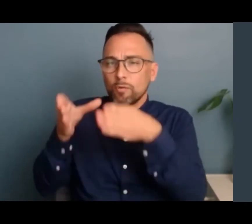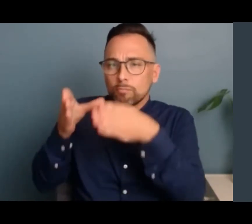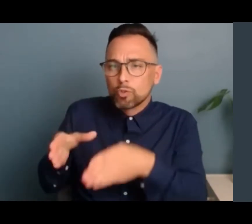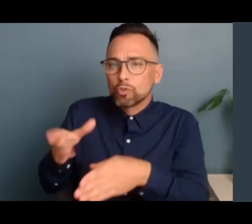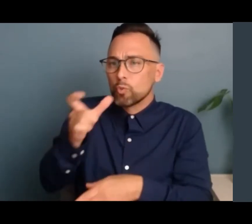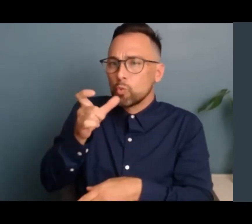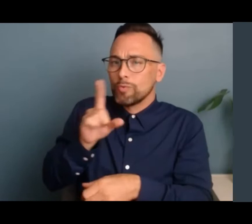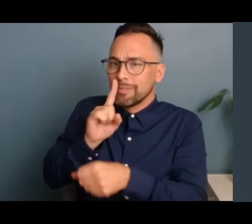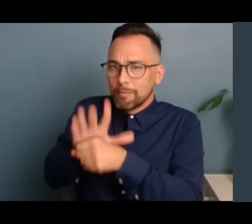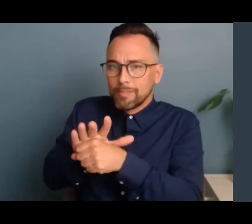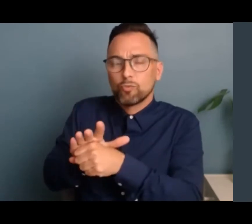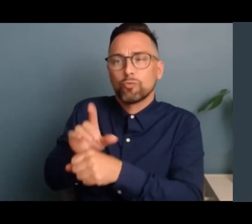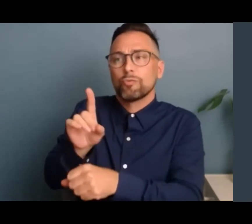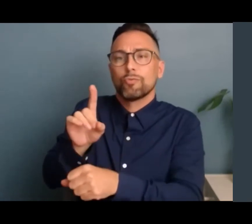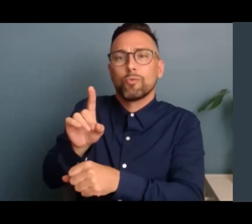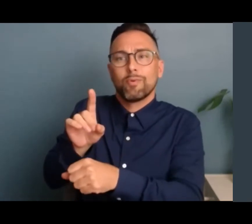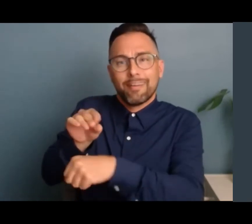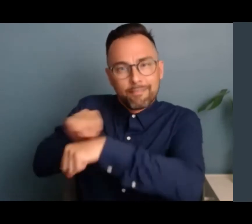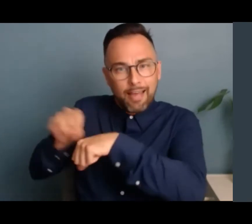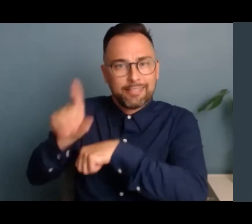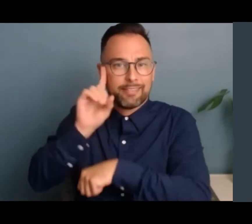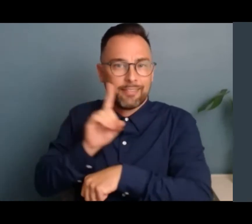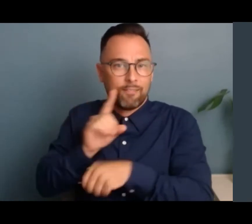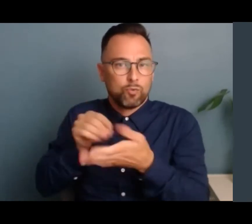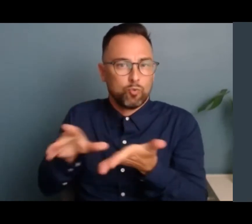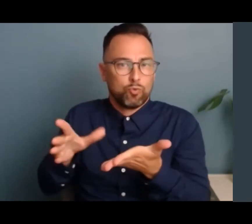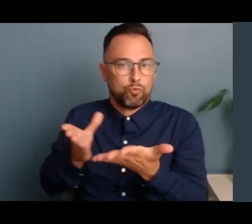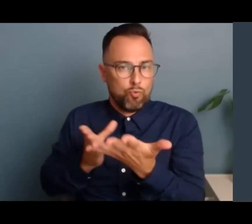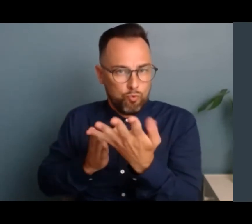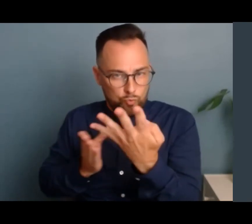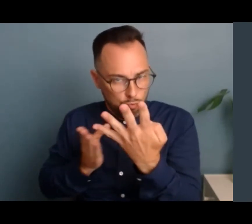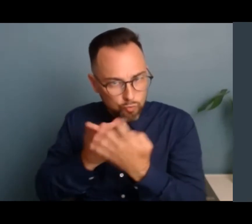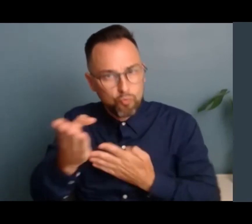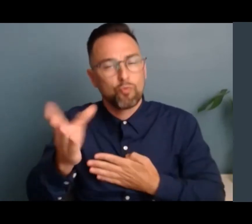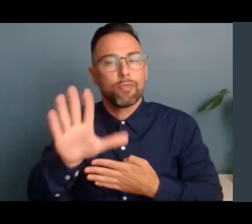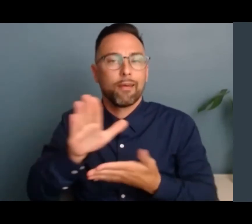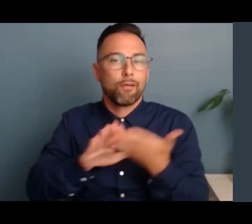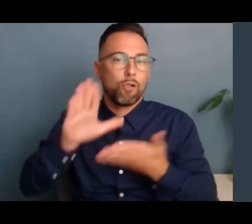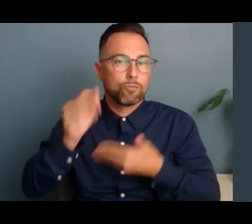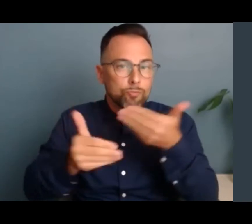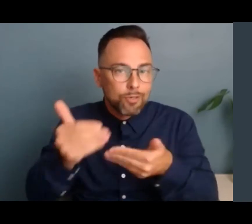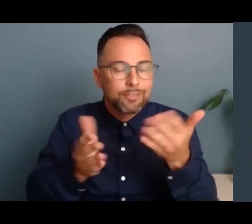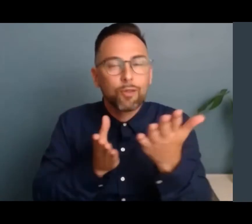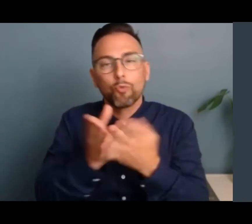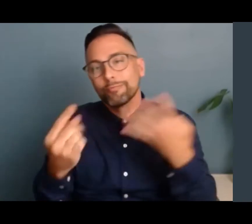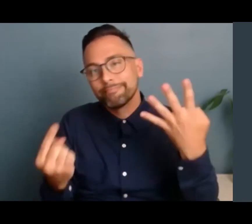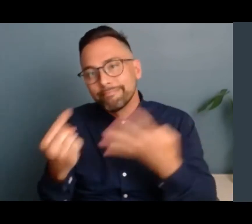is an individual that is dedicated as an academic advisor for the students throughout their college years.